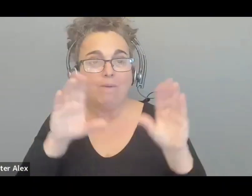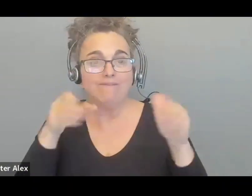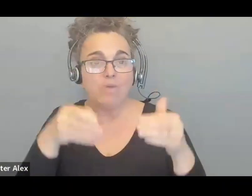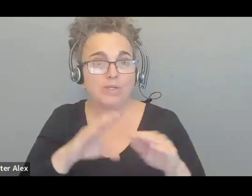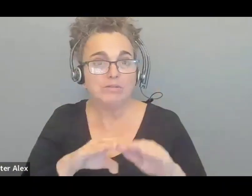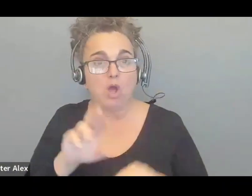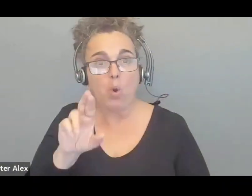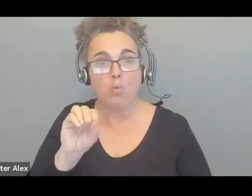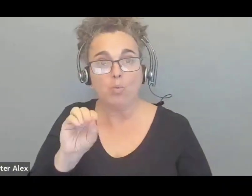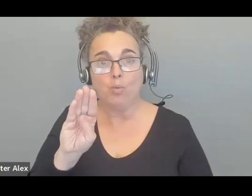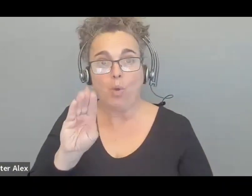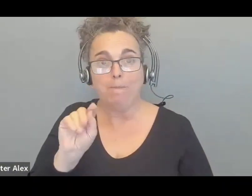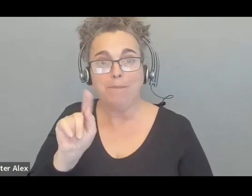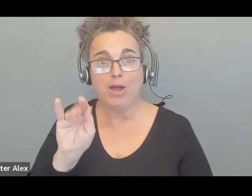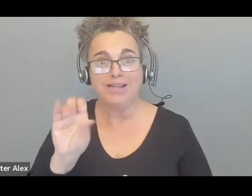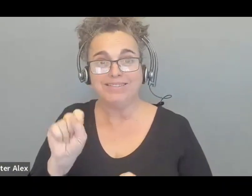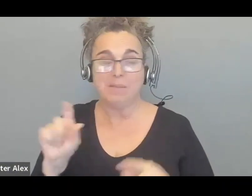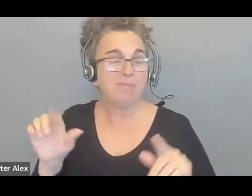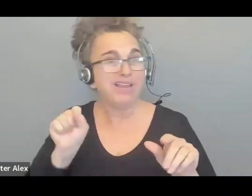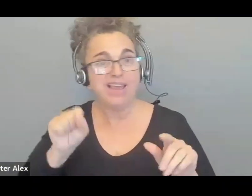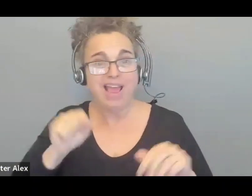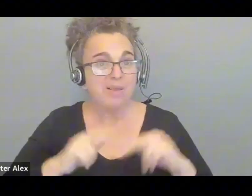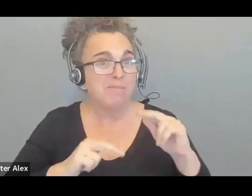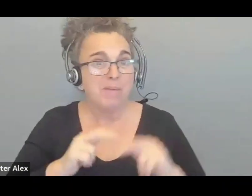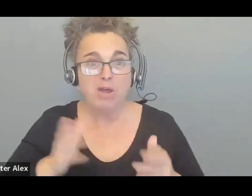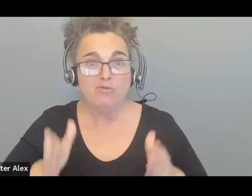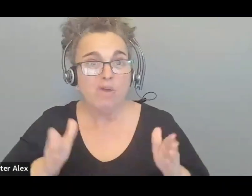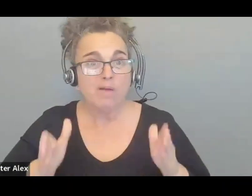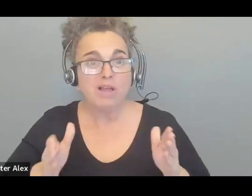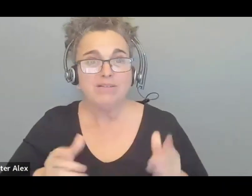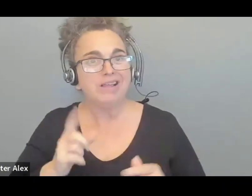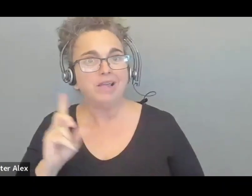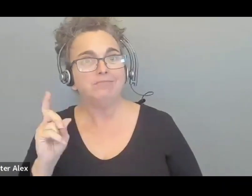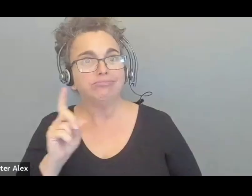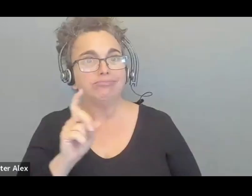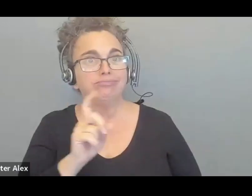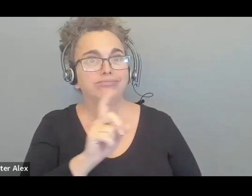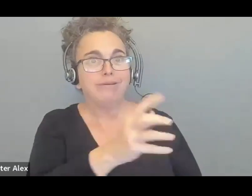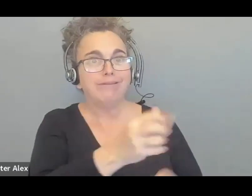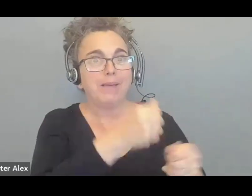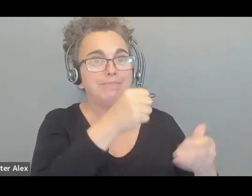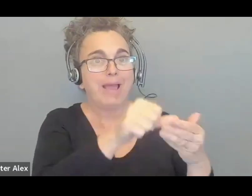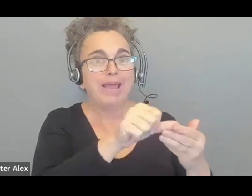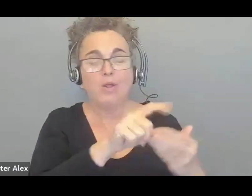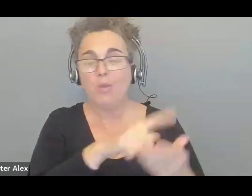I was like, yeah, I'm gonna build these robots that, you know, can go fetch the mail or help people with independent living, right?